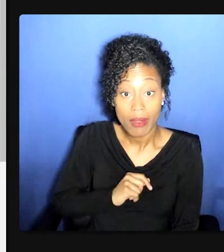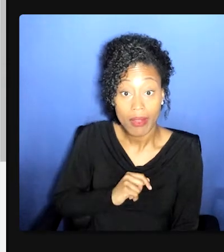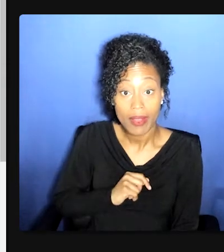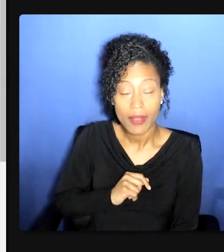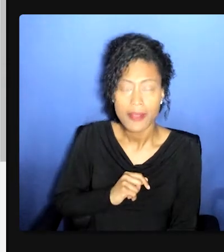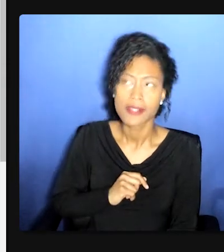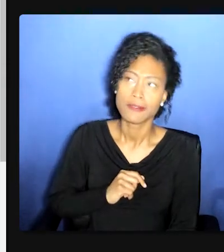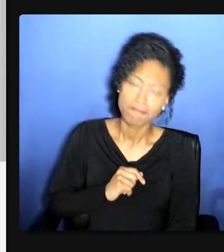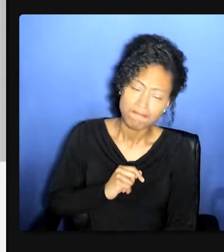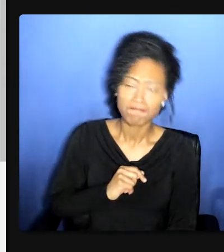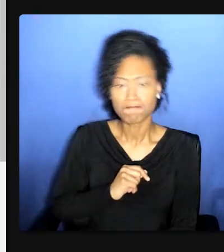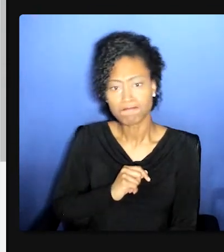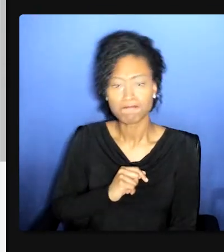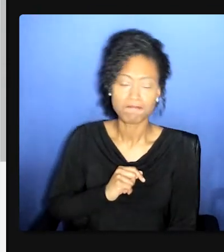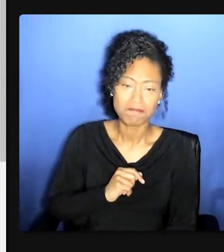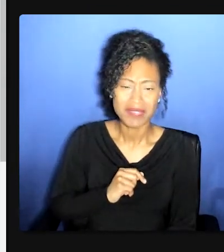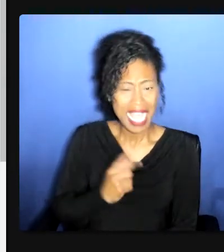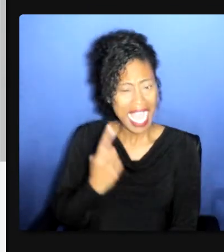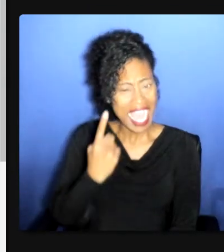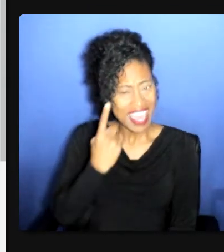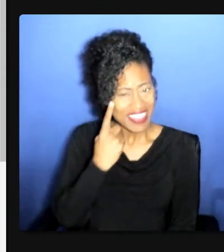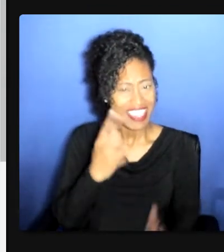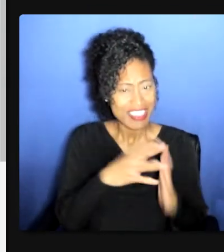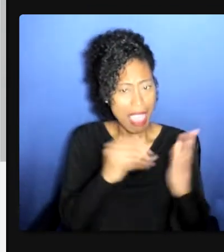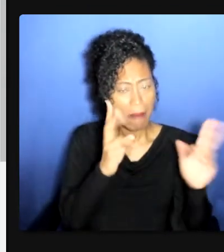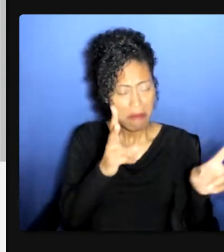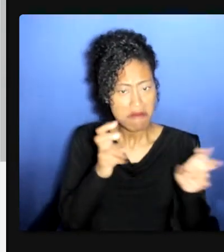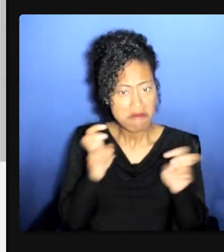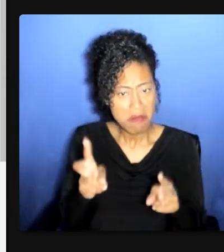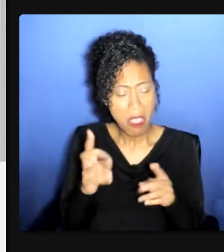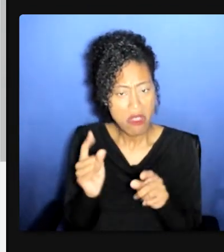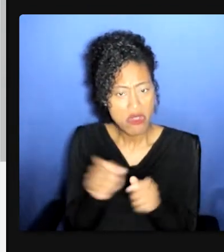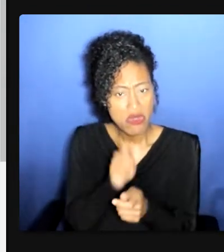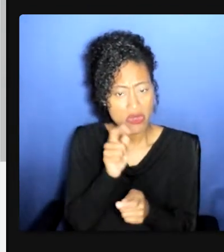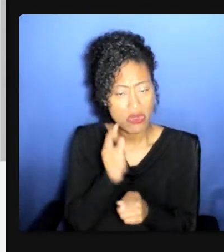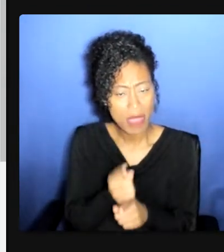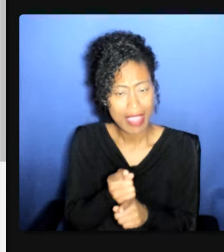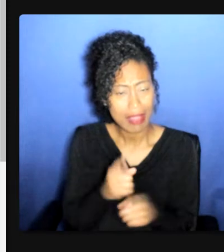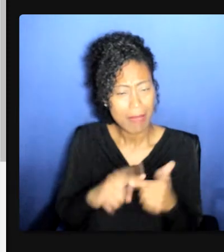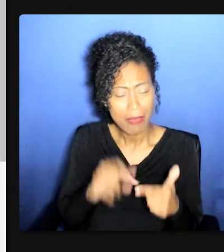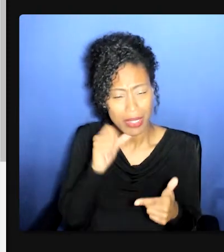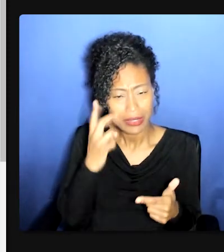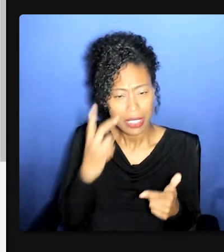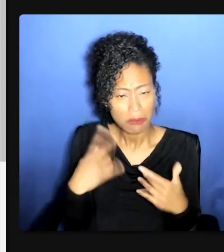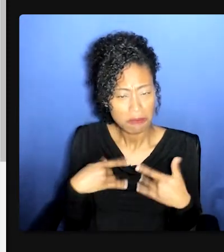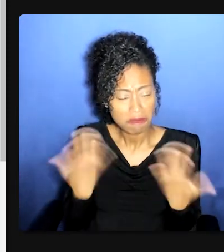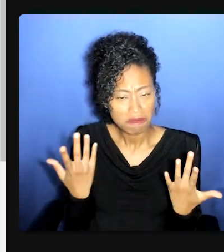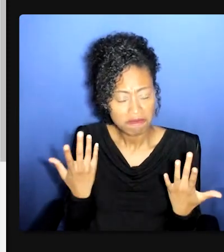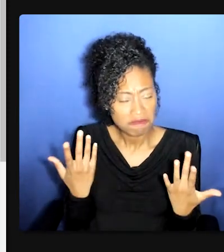[Rachel] It looks like it was all copied over correctly but I don't see anything popping out.